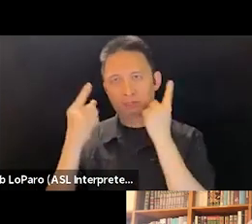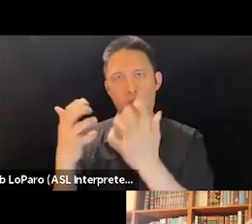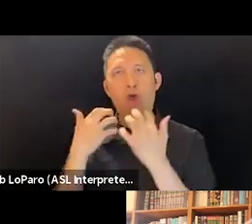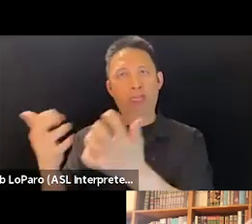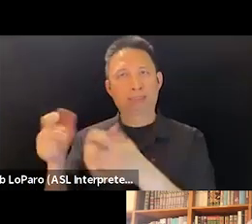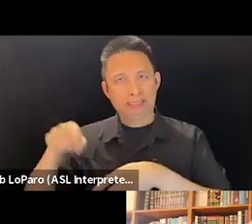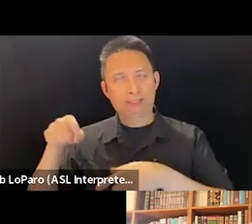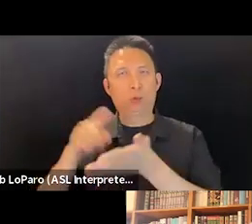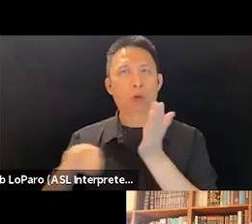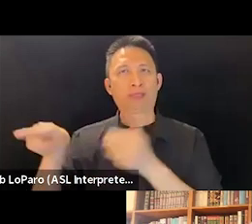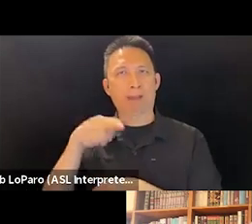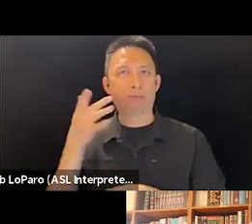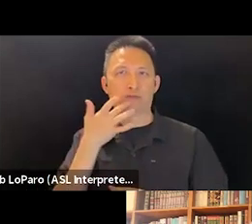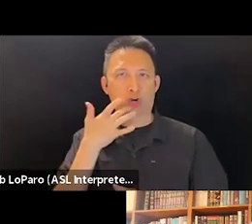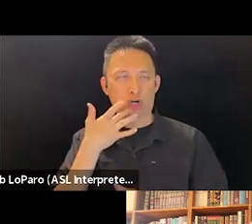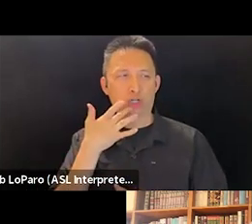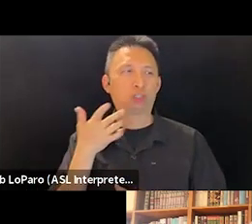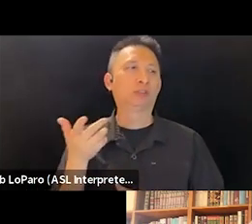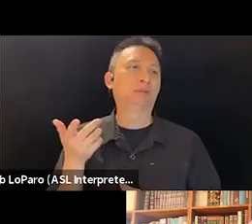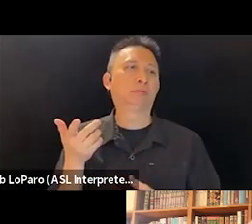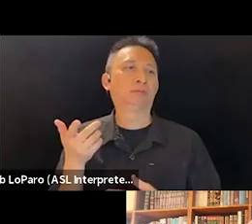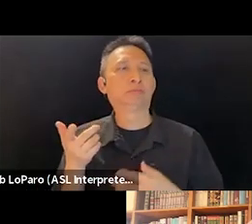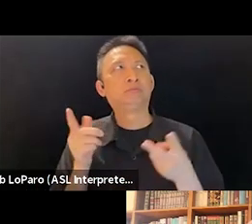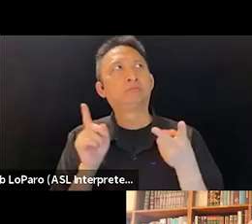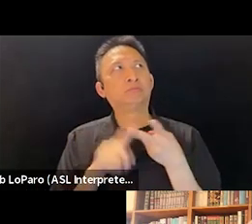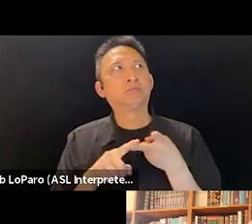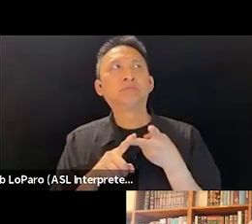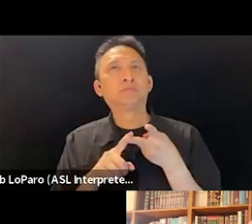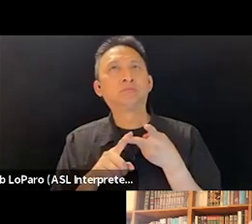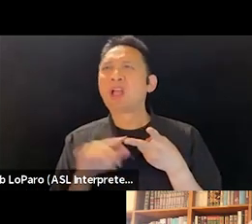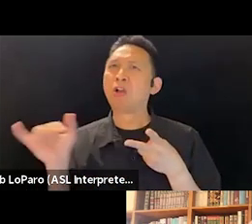And also what the, we give the freedom for the filmmakers